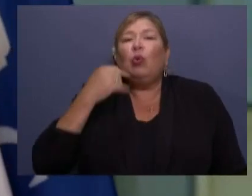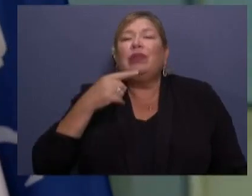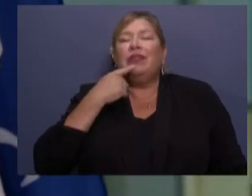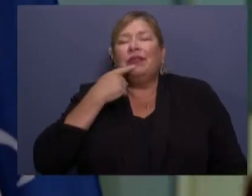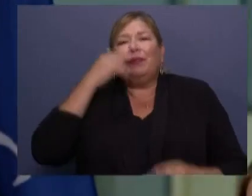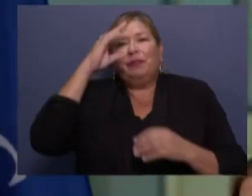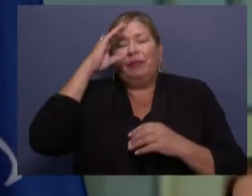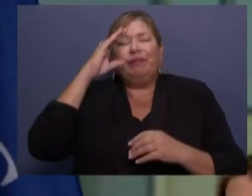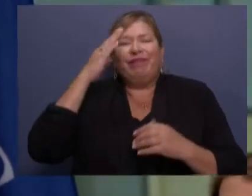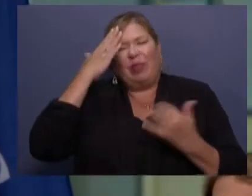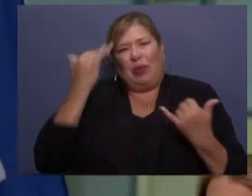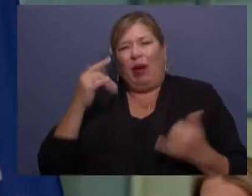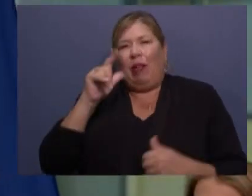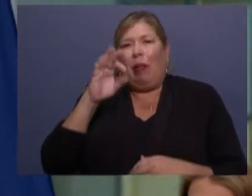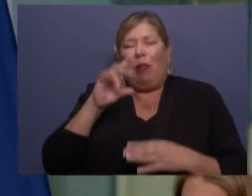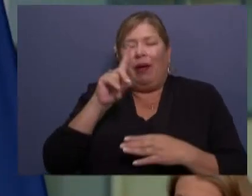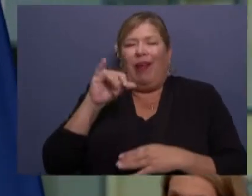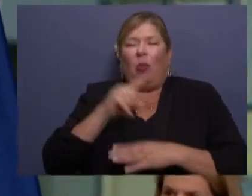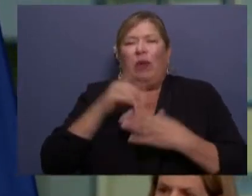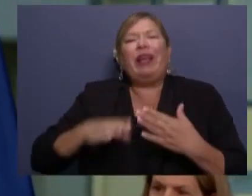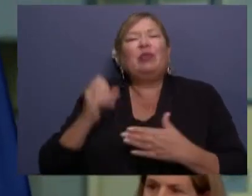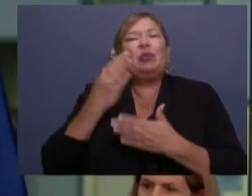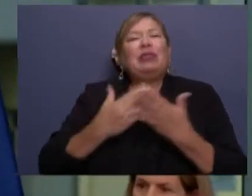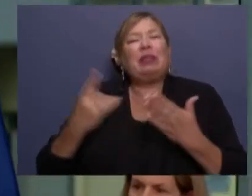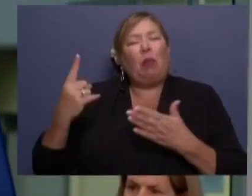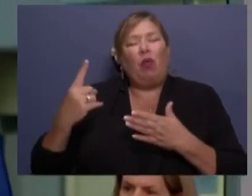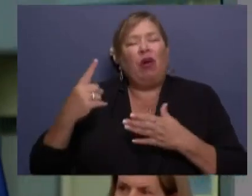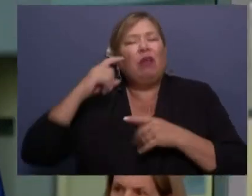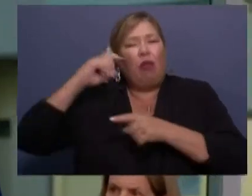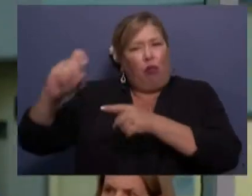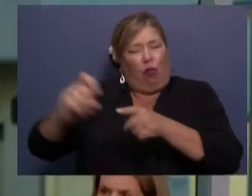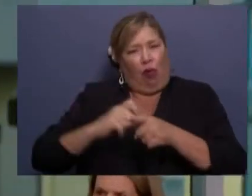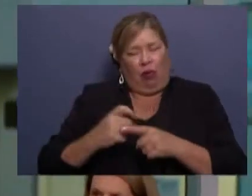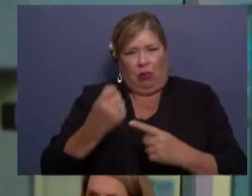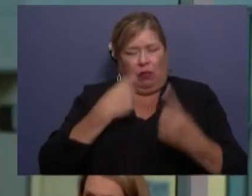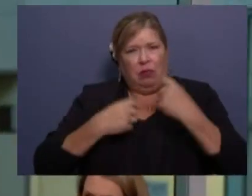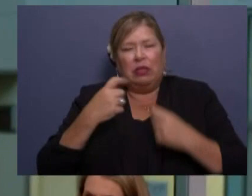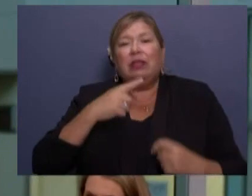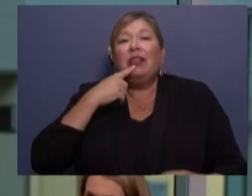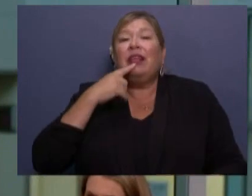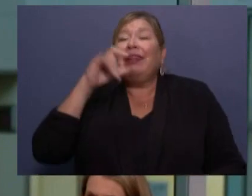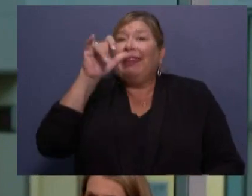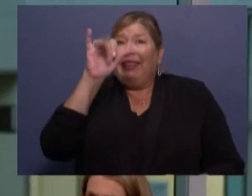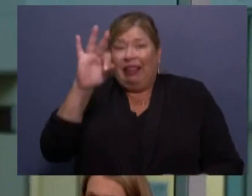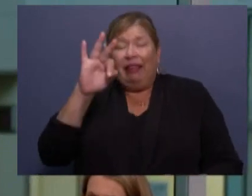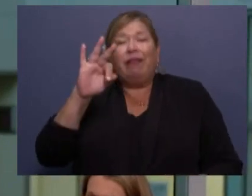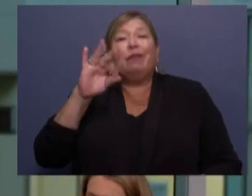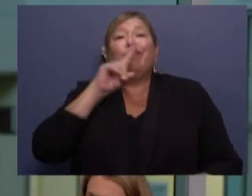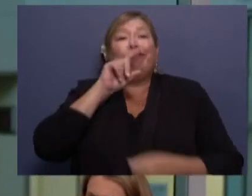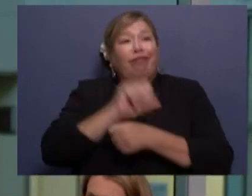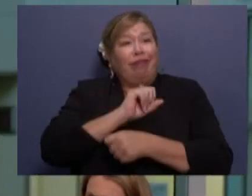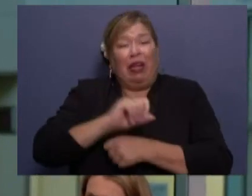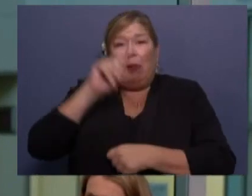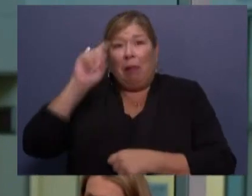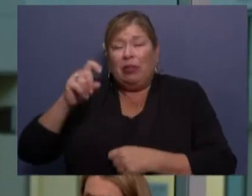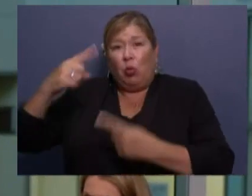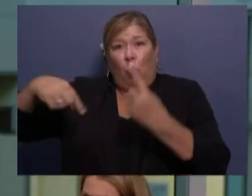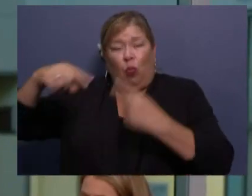but they're asking for kind of an explainer. If we do reach the rolling blackout stage, what does that look like? How is it determined,